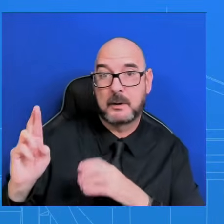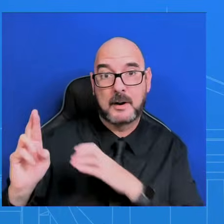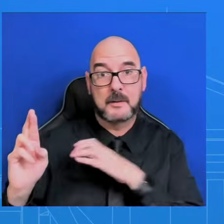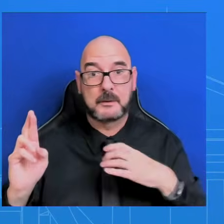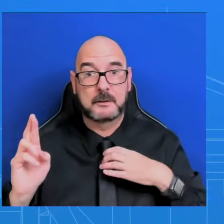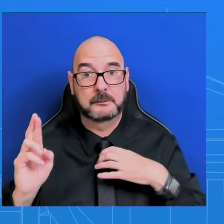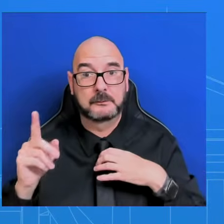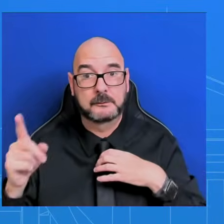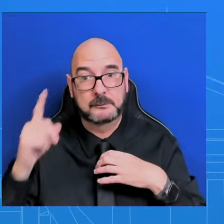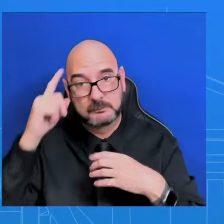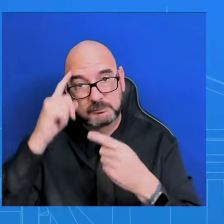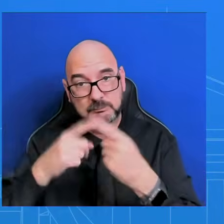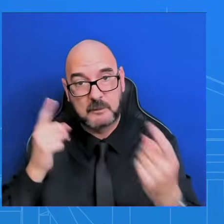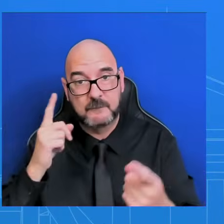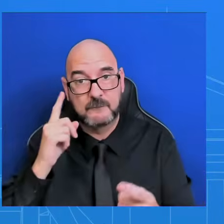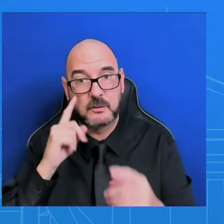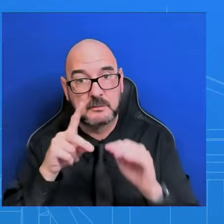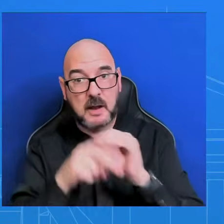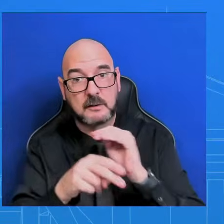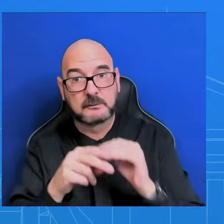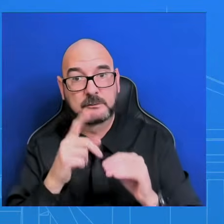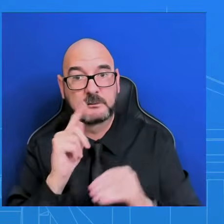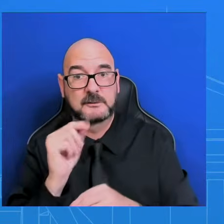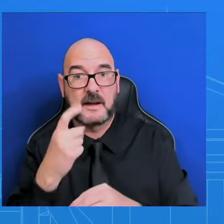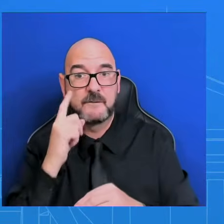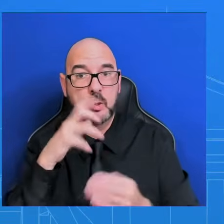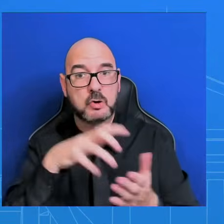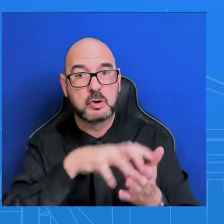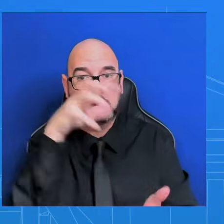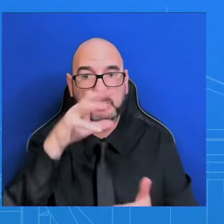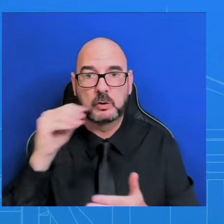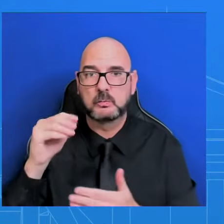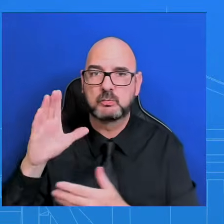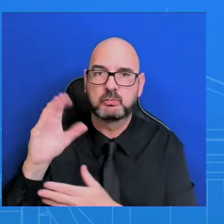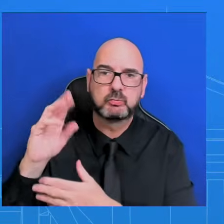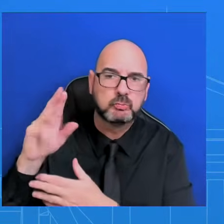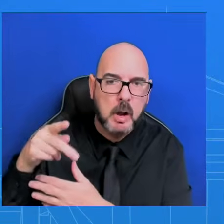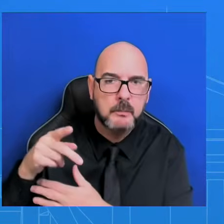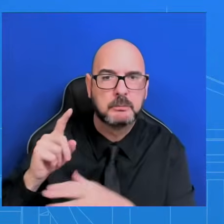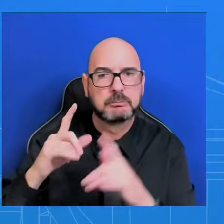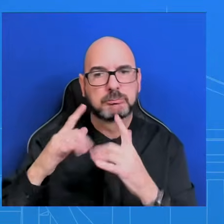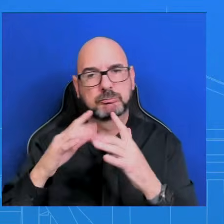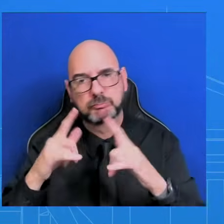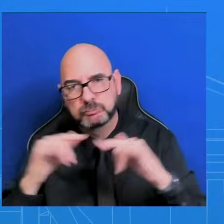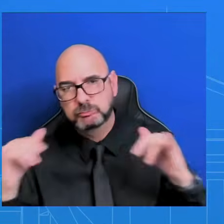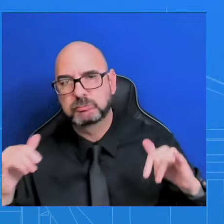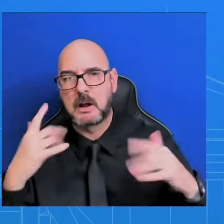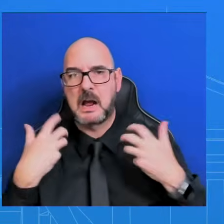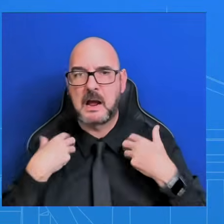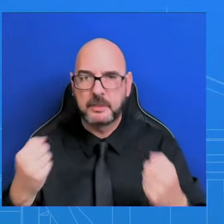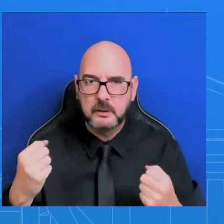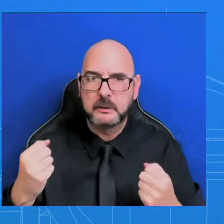while raising healthcare and prescription drug costs for hardworking American families. And a few moments ago --